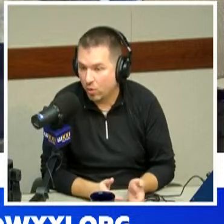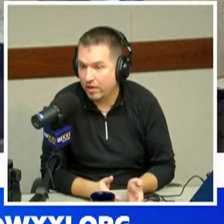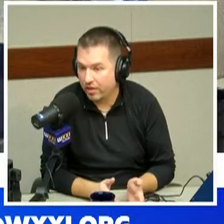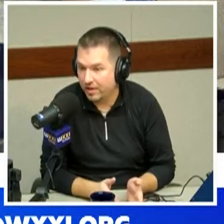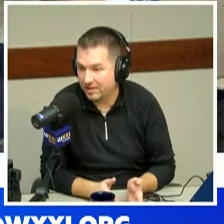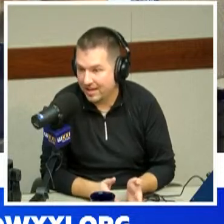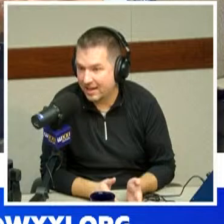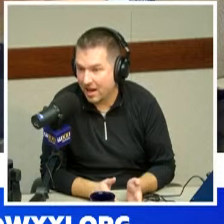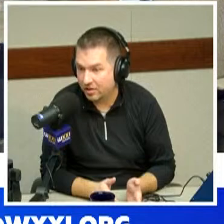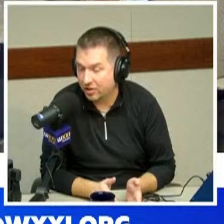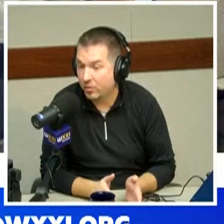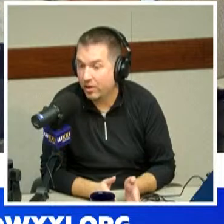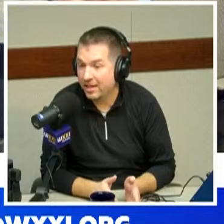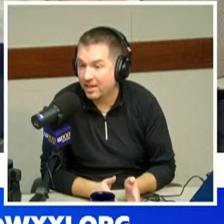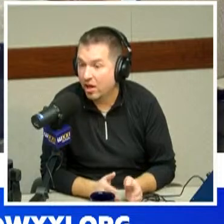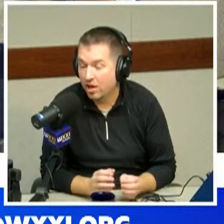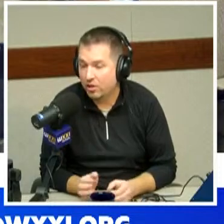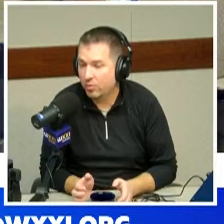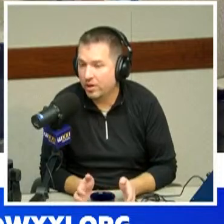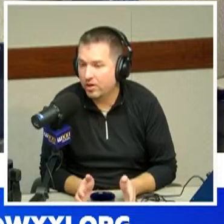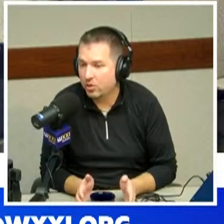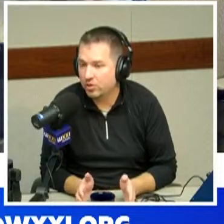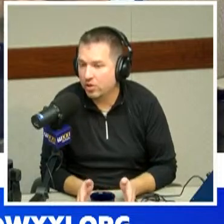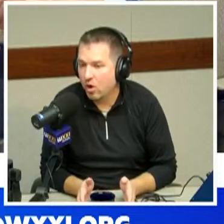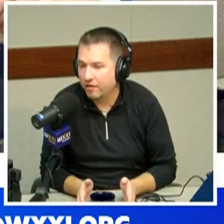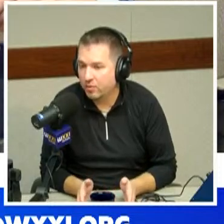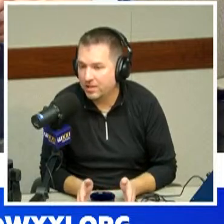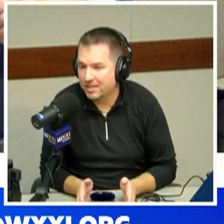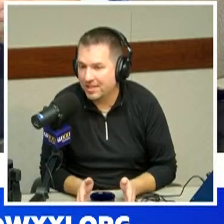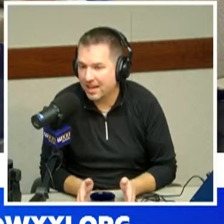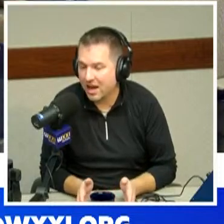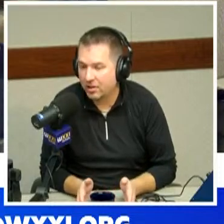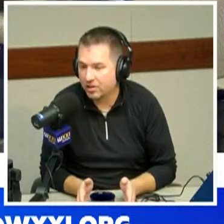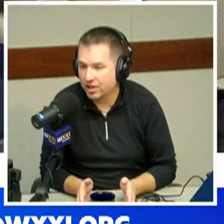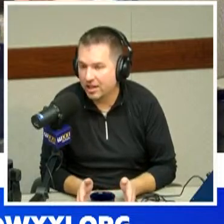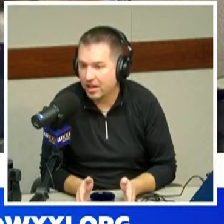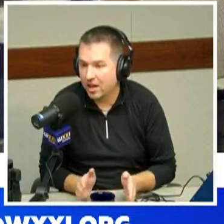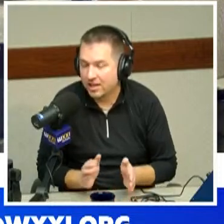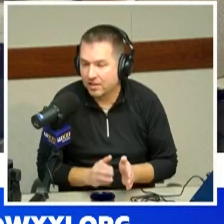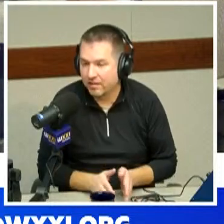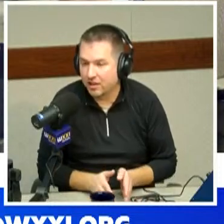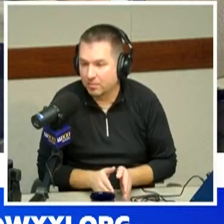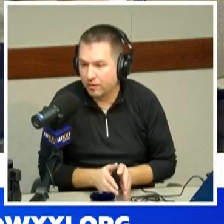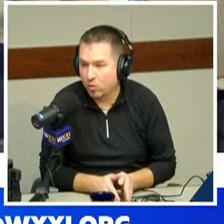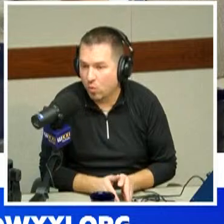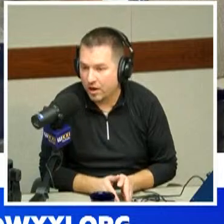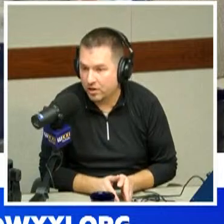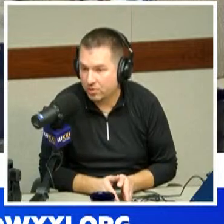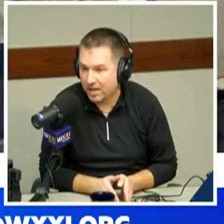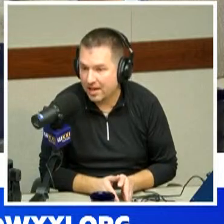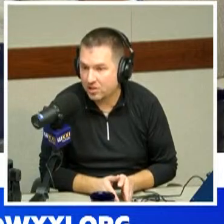with this technology we think you we so often we see technology developed for one use case